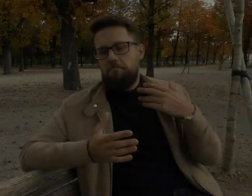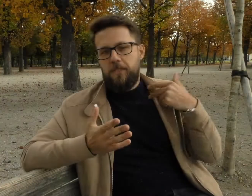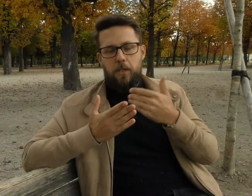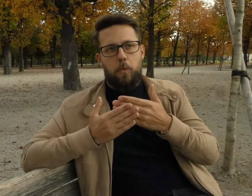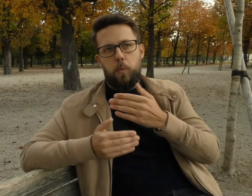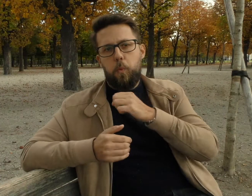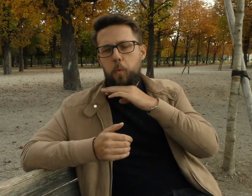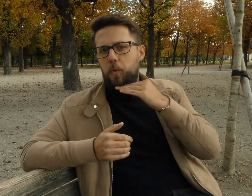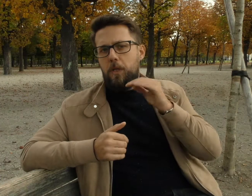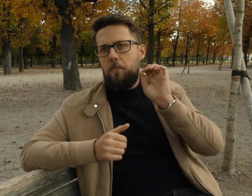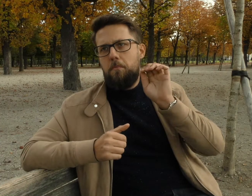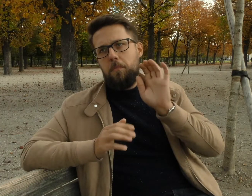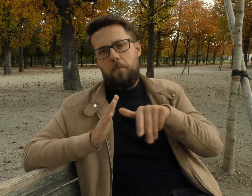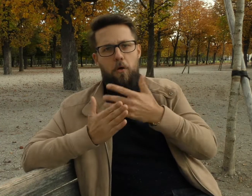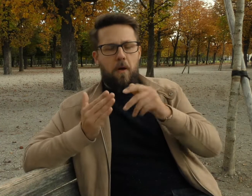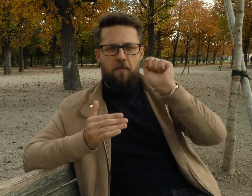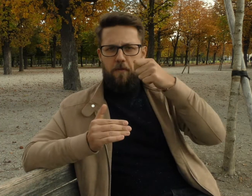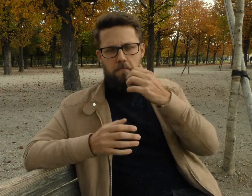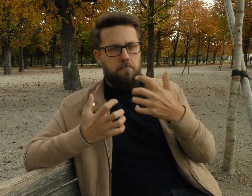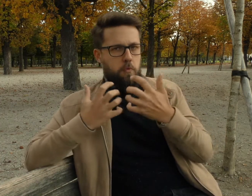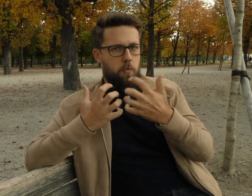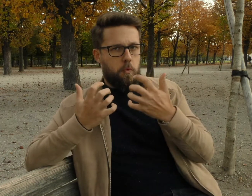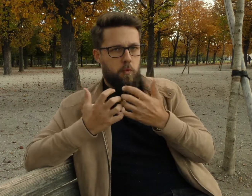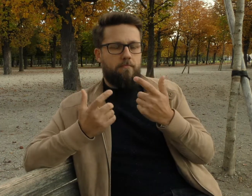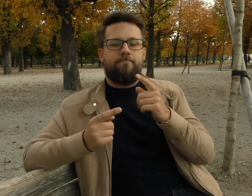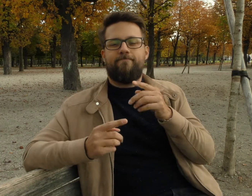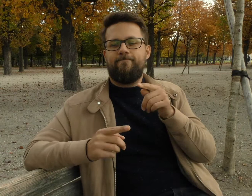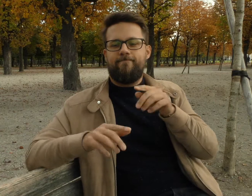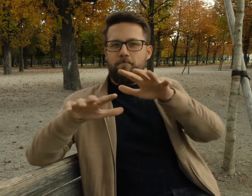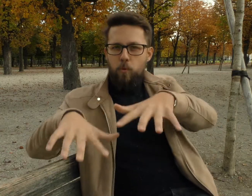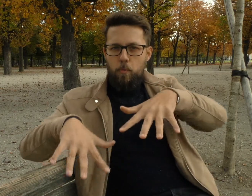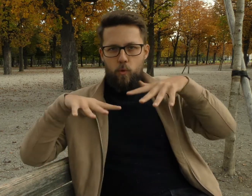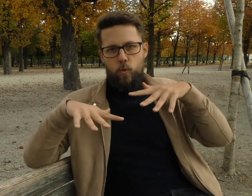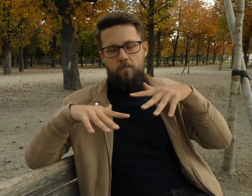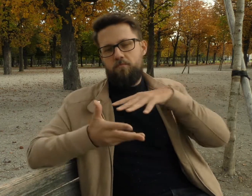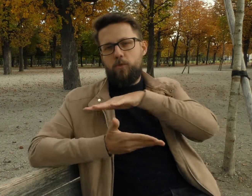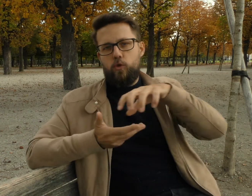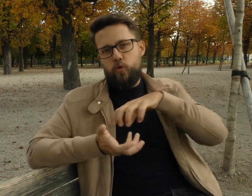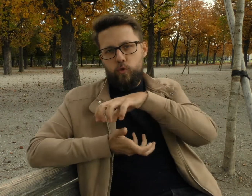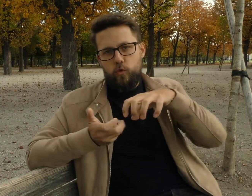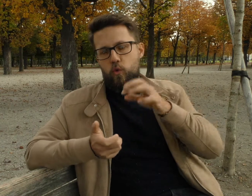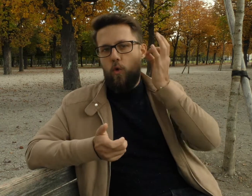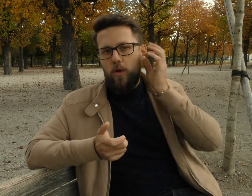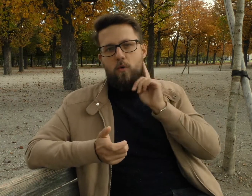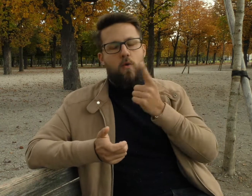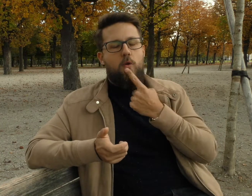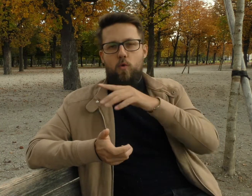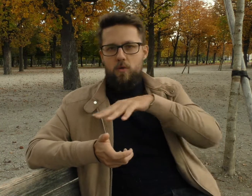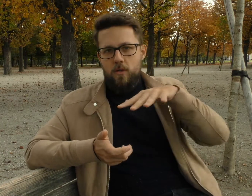So far I have produced many sign language films. Das Publikum ist gemischt, there are hearing and deaf people in the audience.